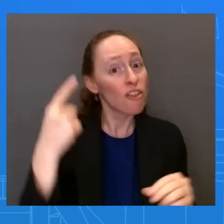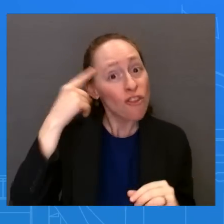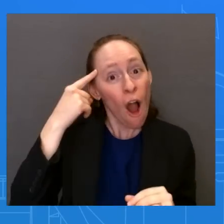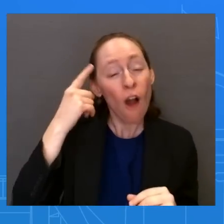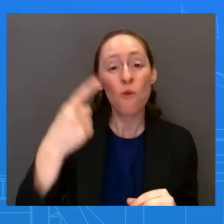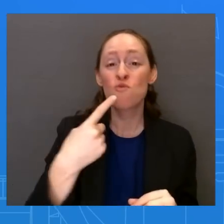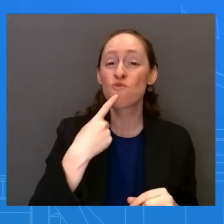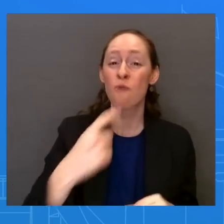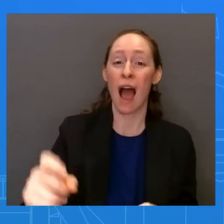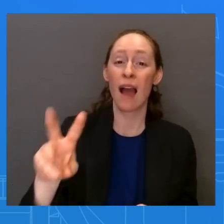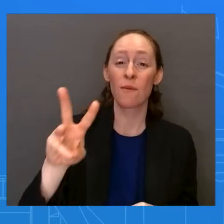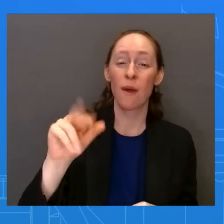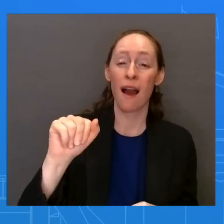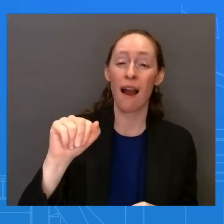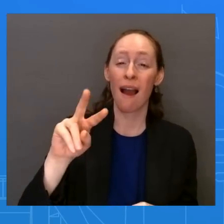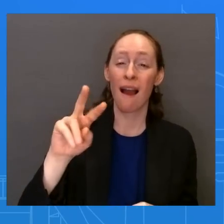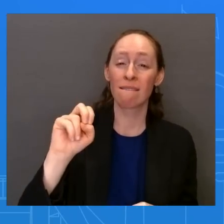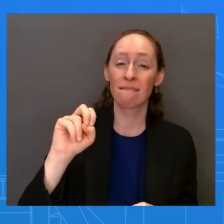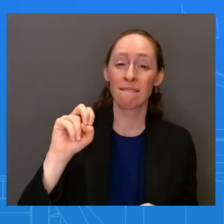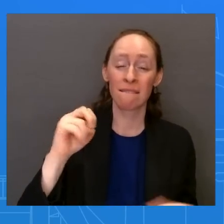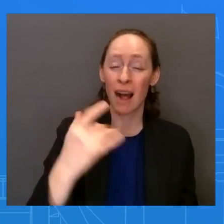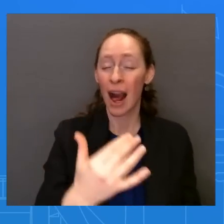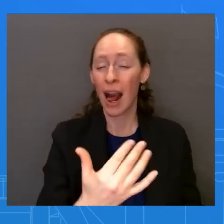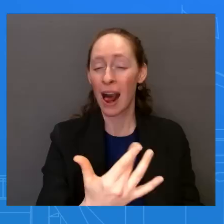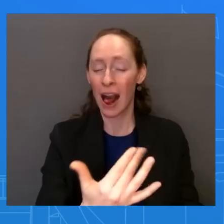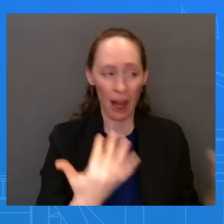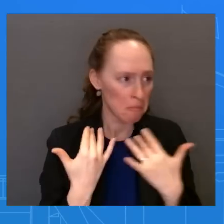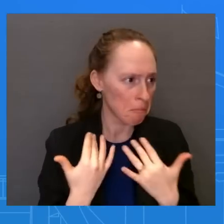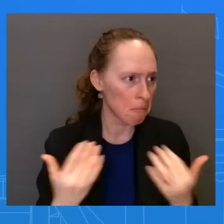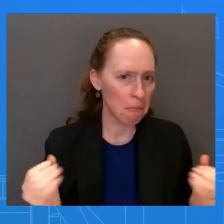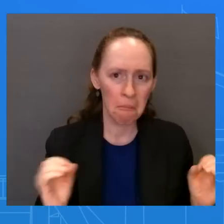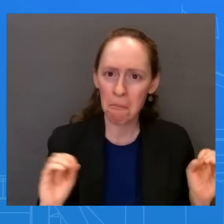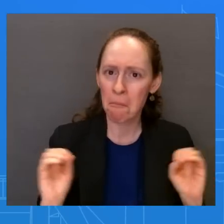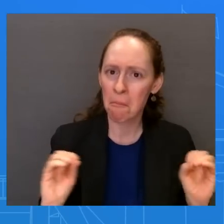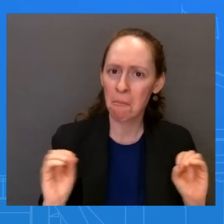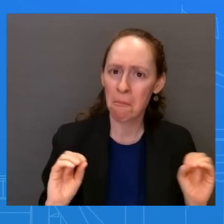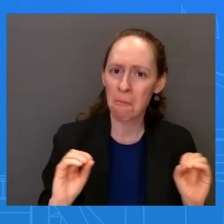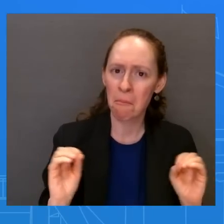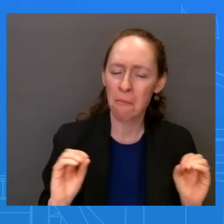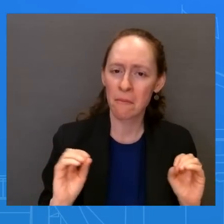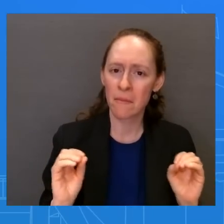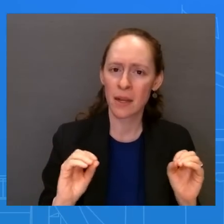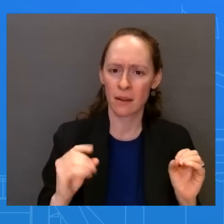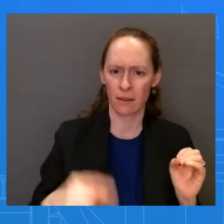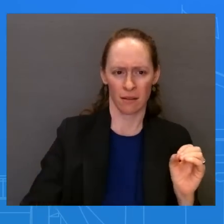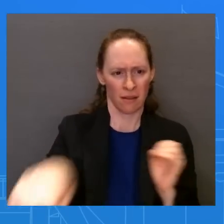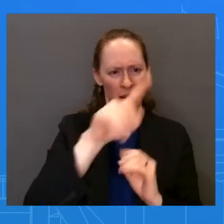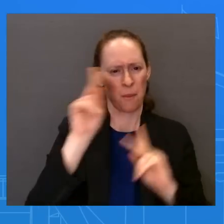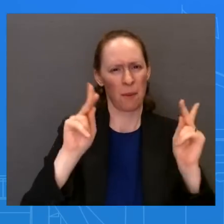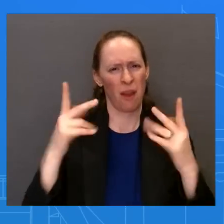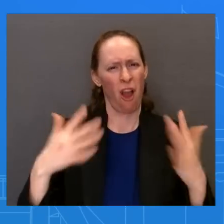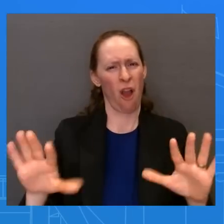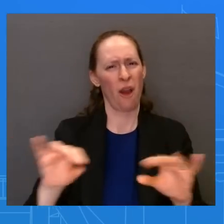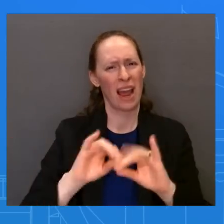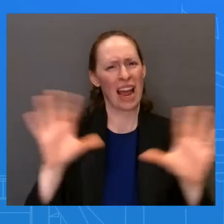the American people spoke very loudly and very clearly: They want to see us work in a bipartisan way. So, the President is -- is -- wants to do that.